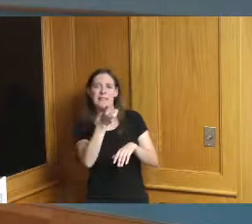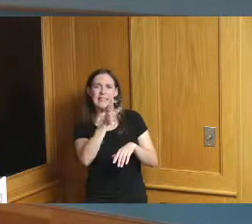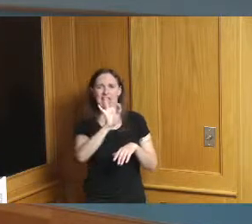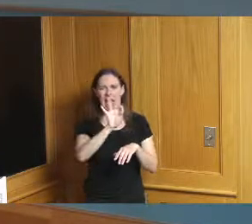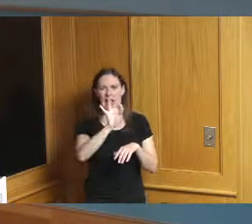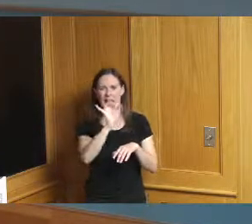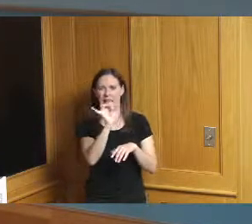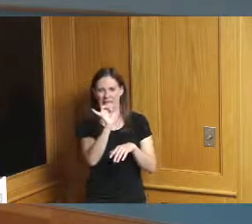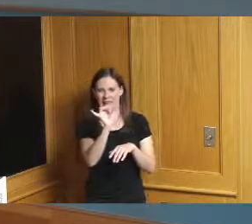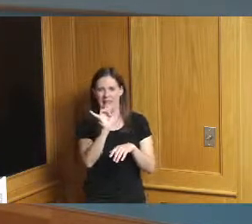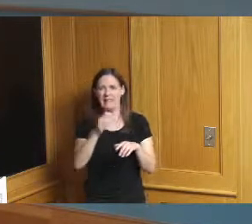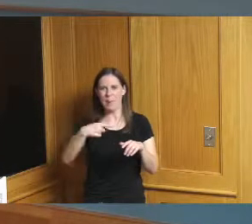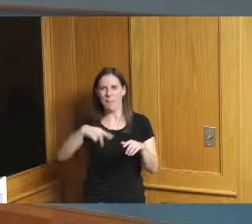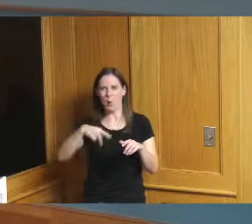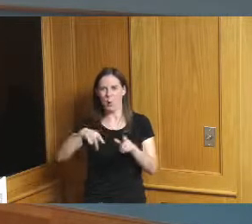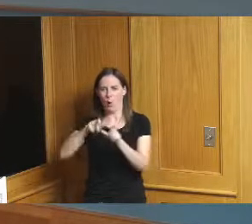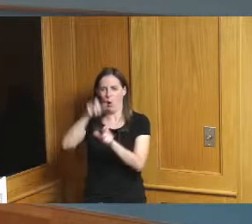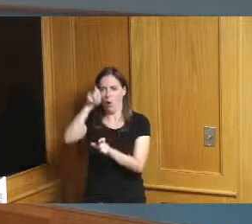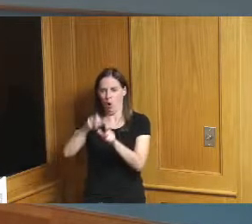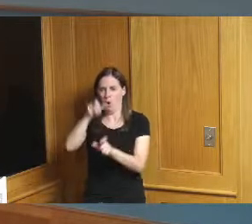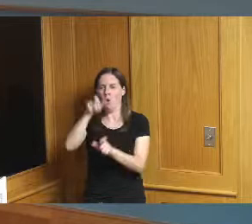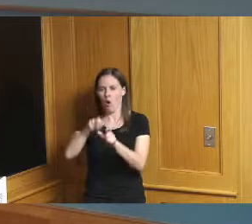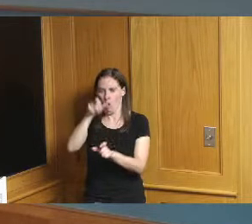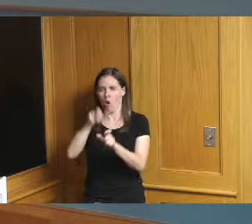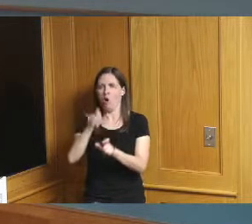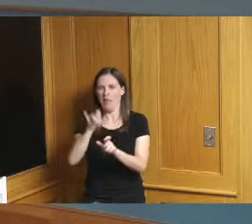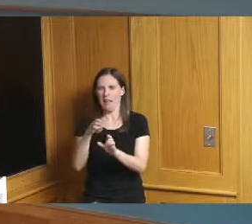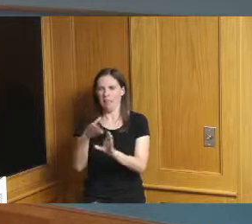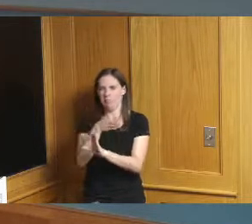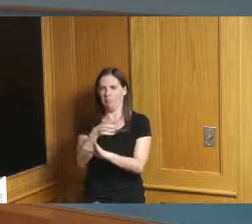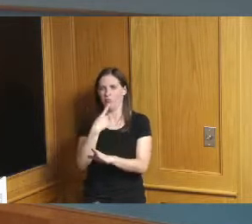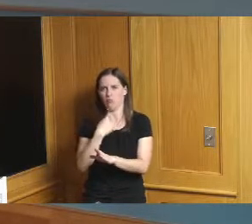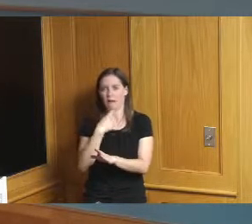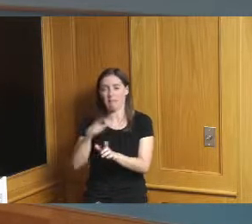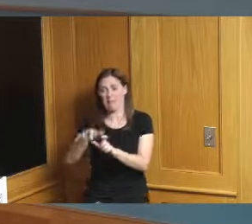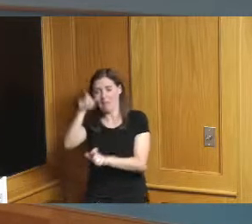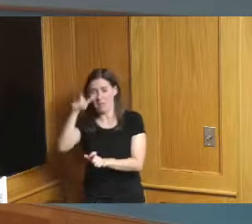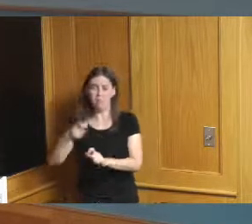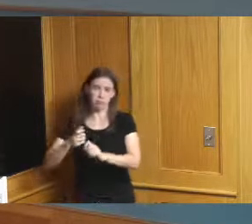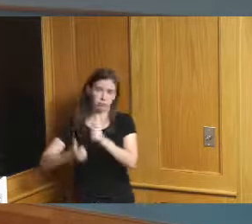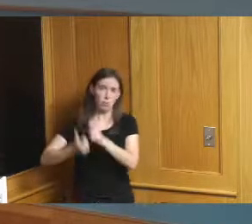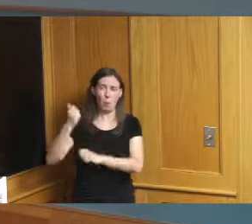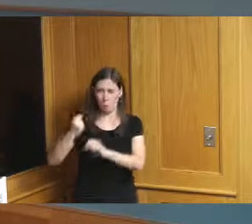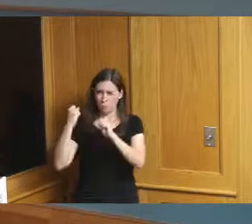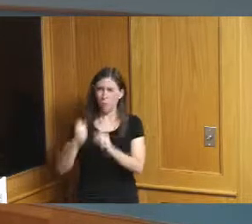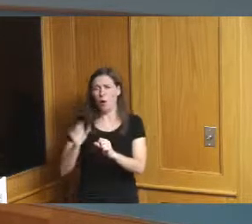that dark purplish bar so that age group has been heavily vaccinated more than 80 it looks like 84